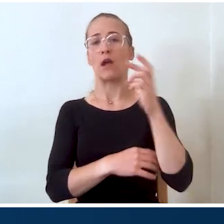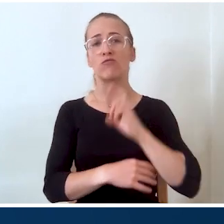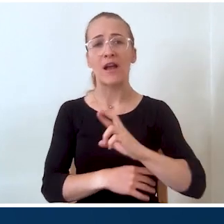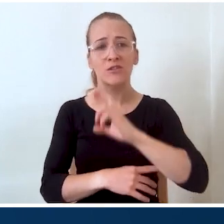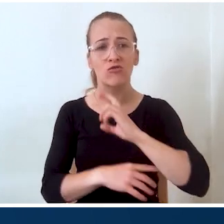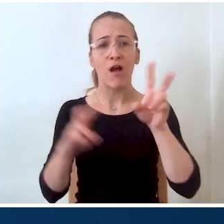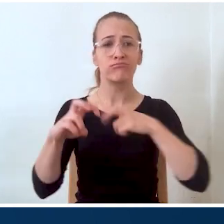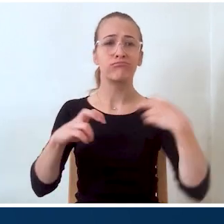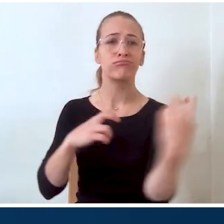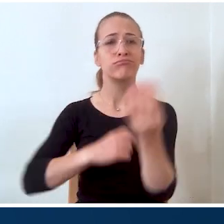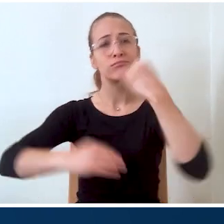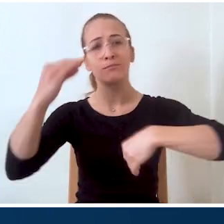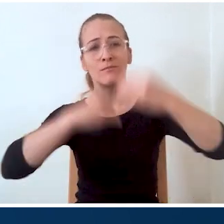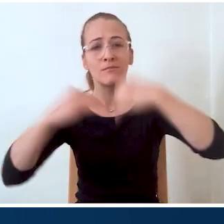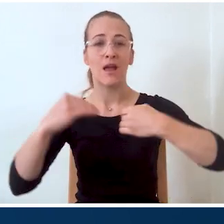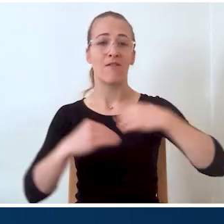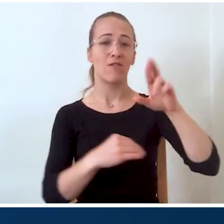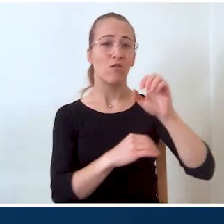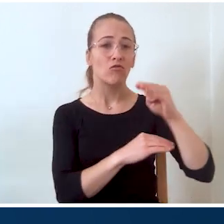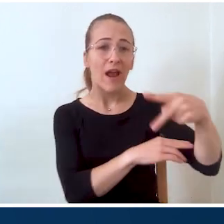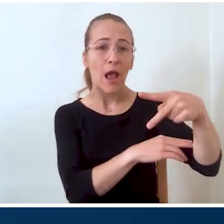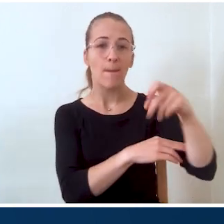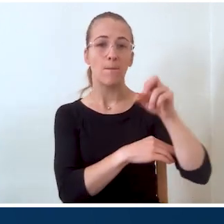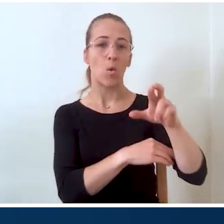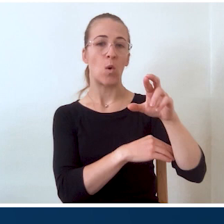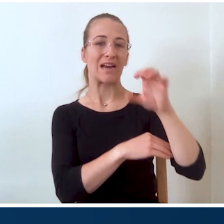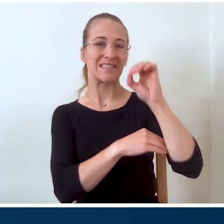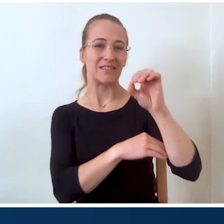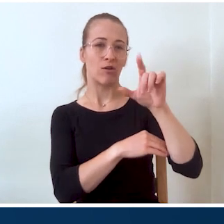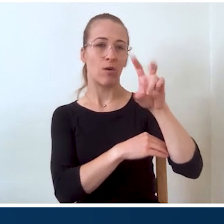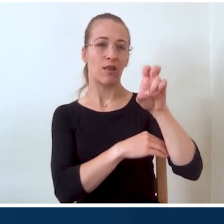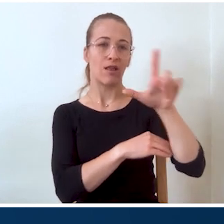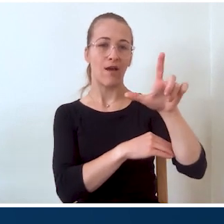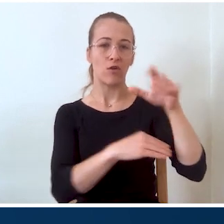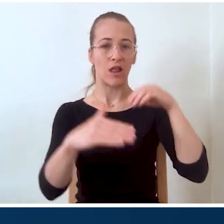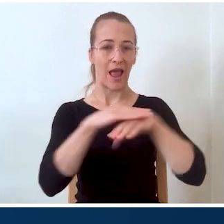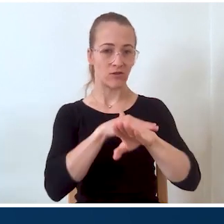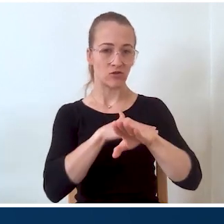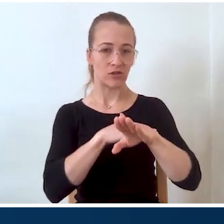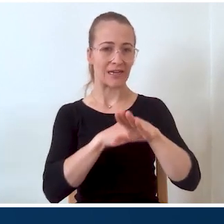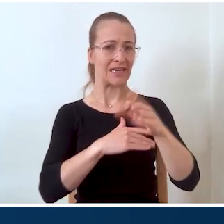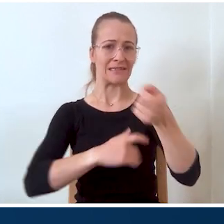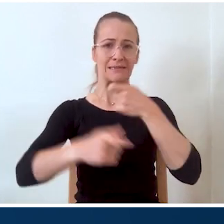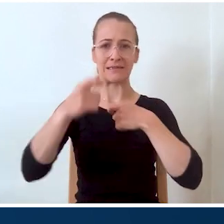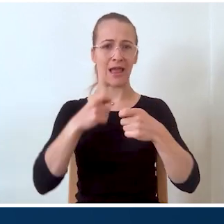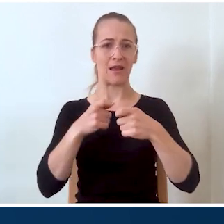and there is a ramp or a zero-level entryway, rather than a bunch of archaic stairs?